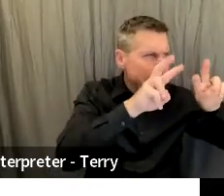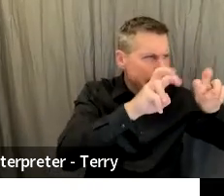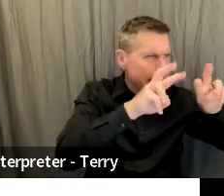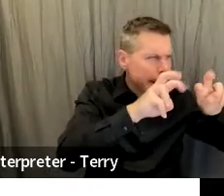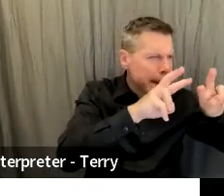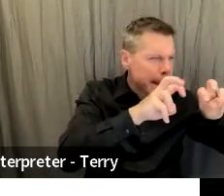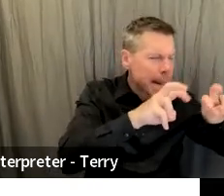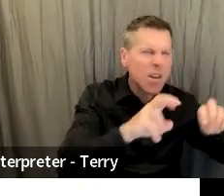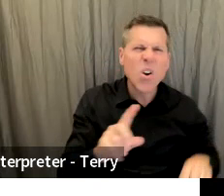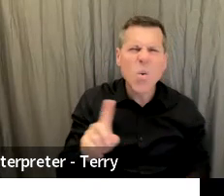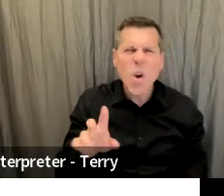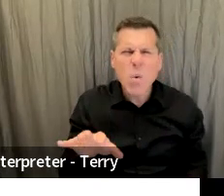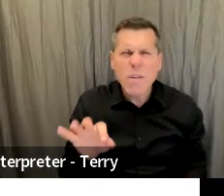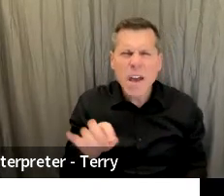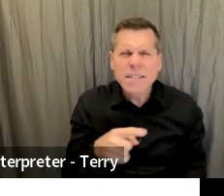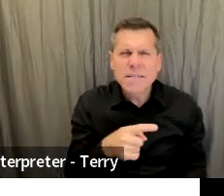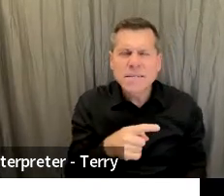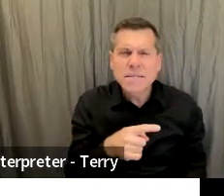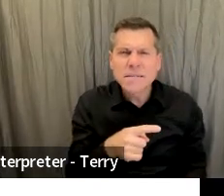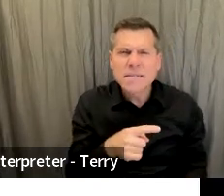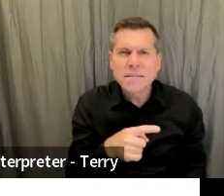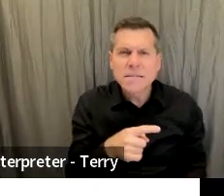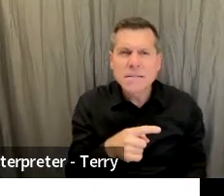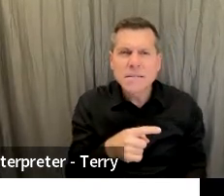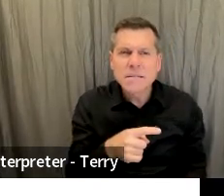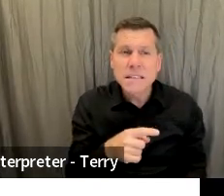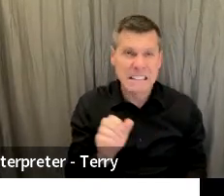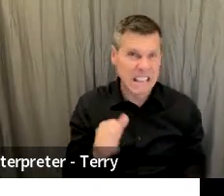where can we find it? Or can we find it? Right.